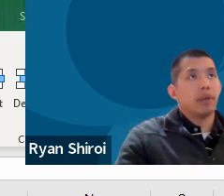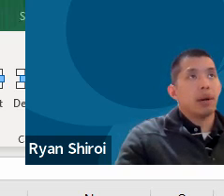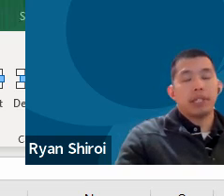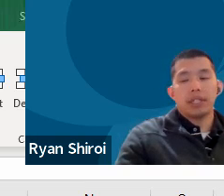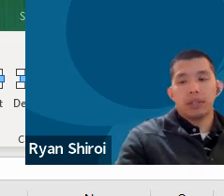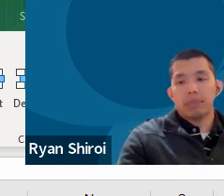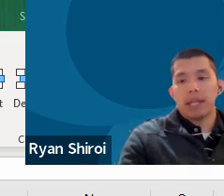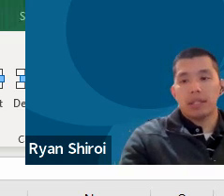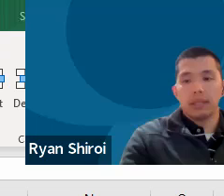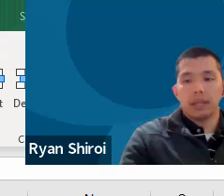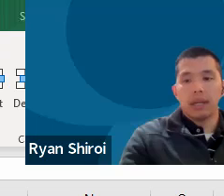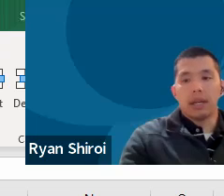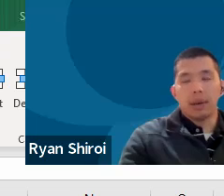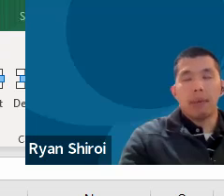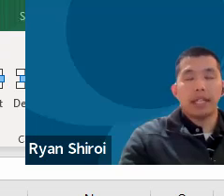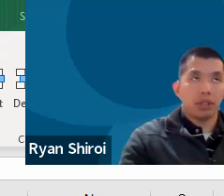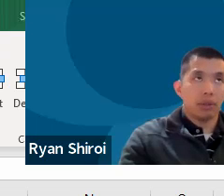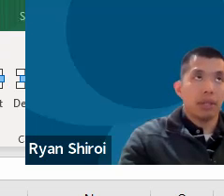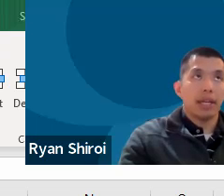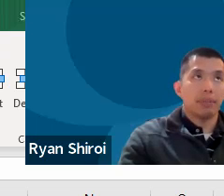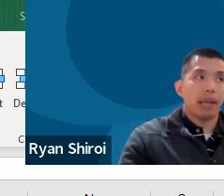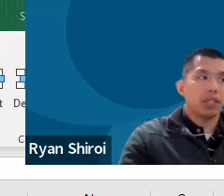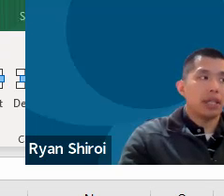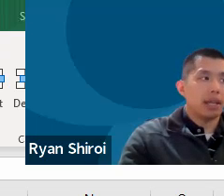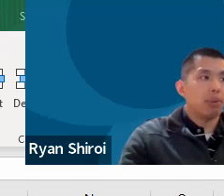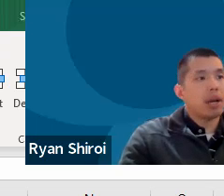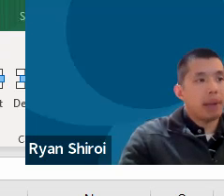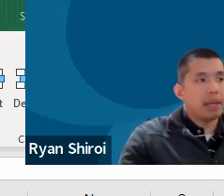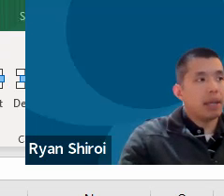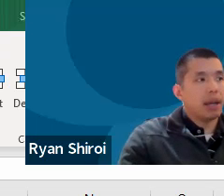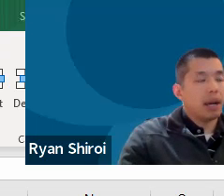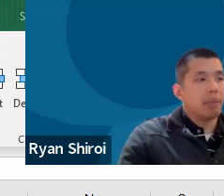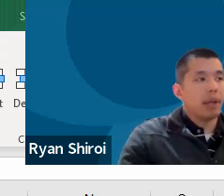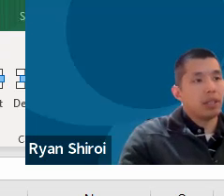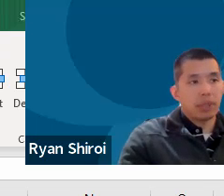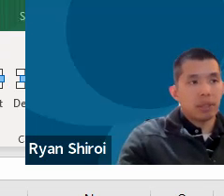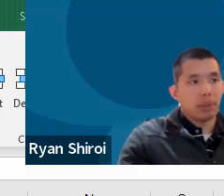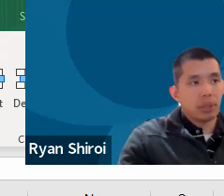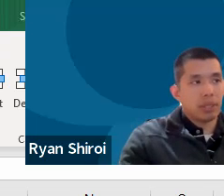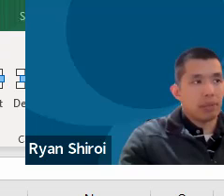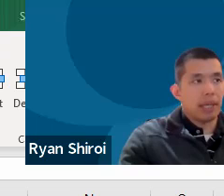a potential a potential expansion in Broadband. But it's reasonable to expect